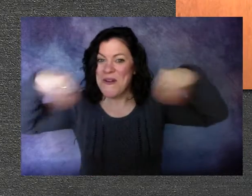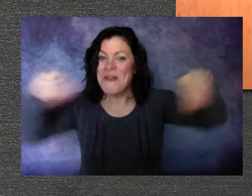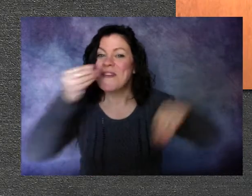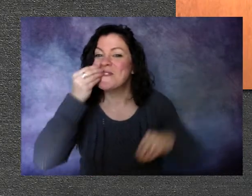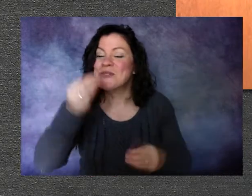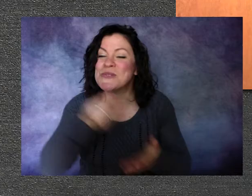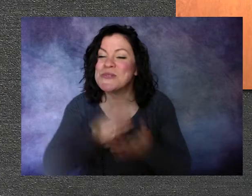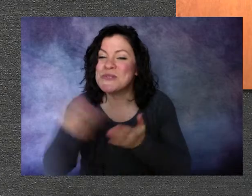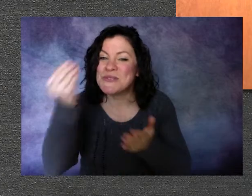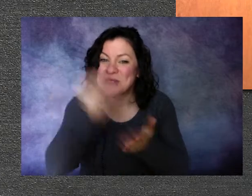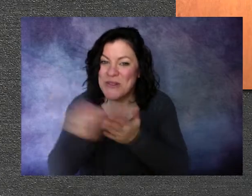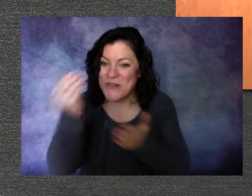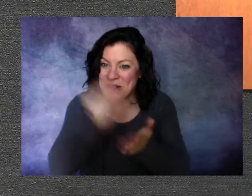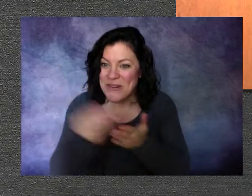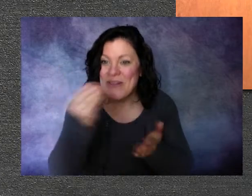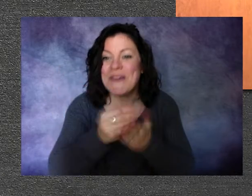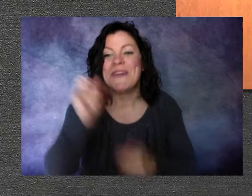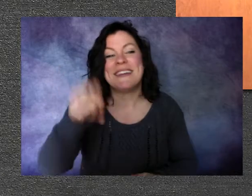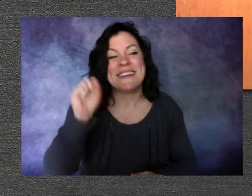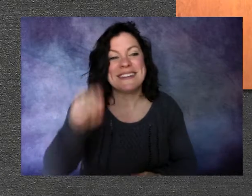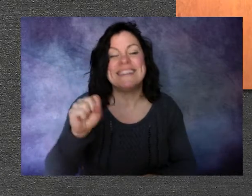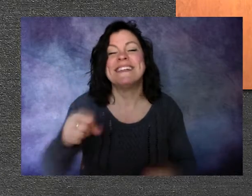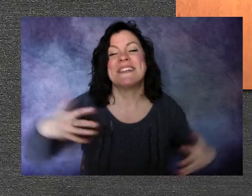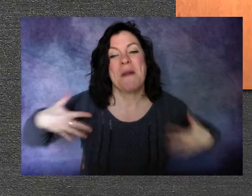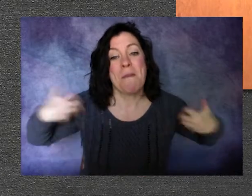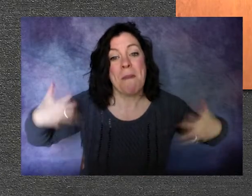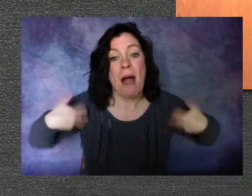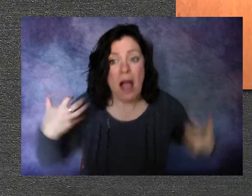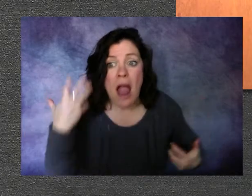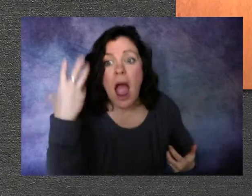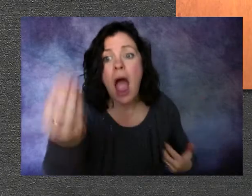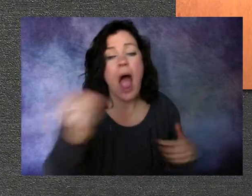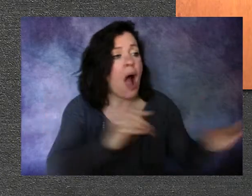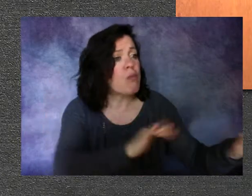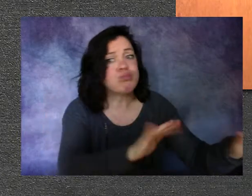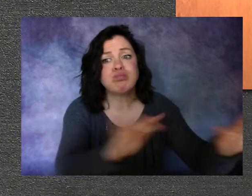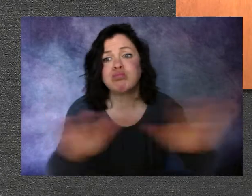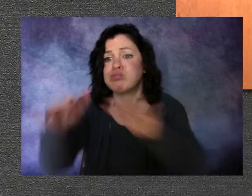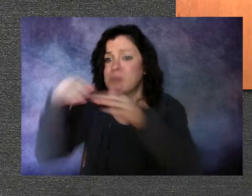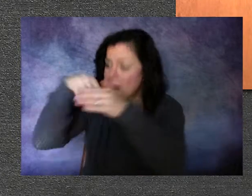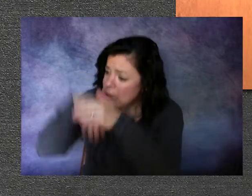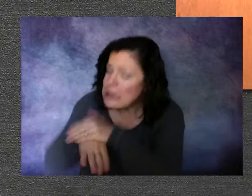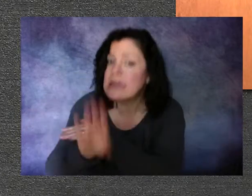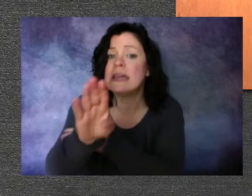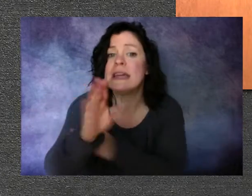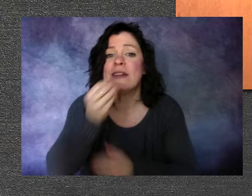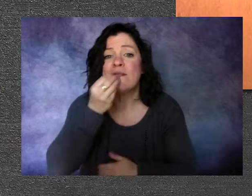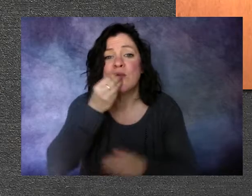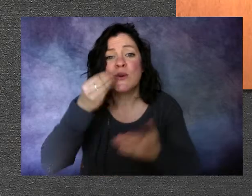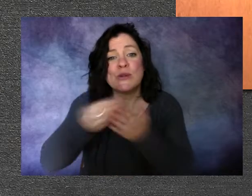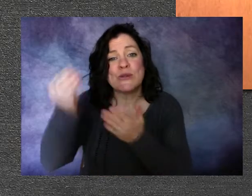Is that where you guessed? Oh, George is out in his community at the grocery store.